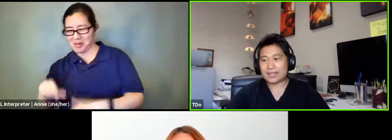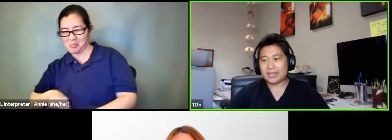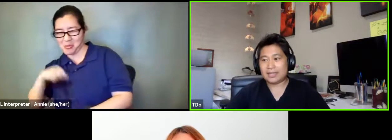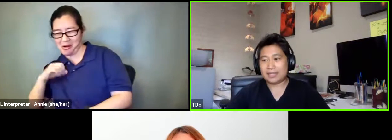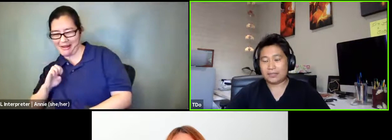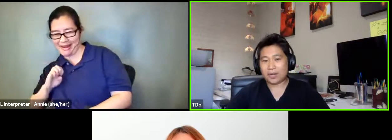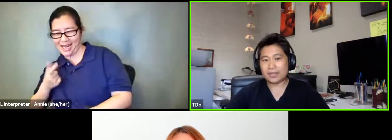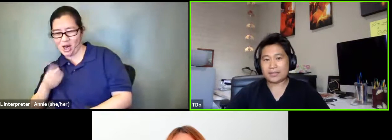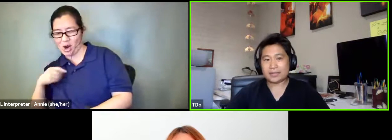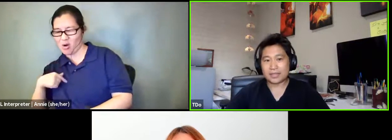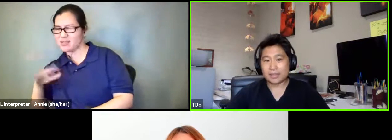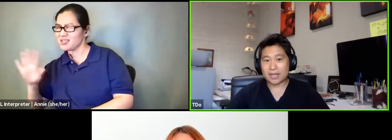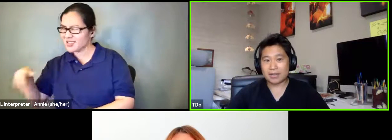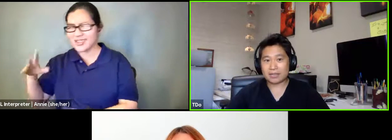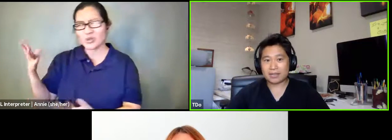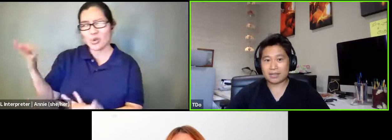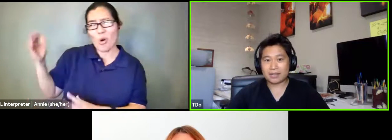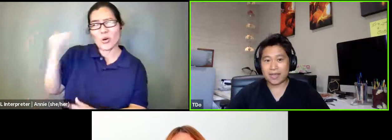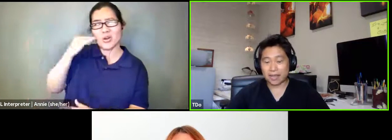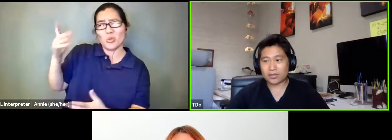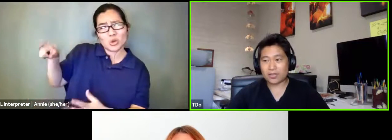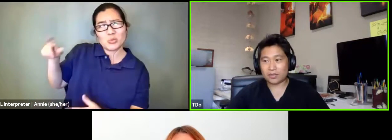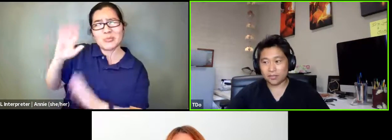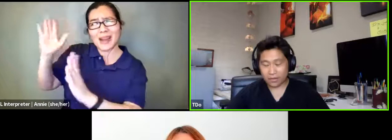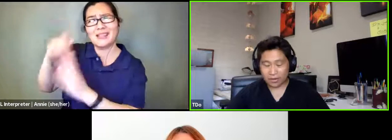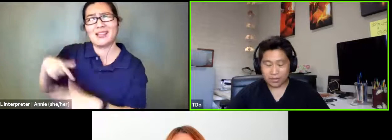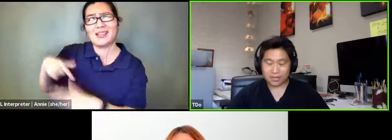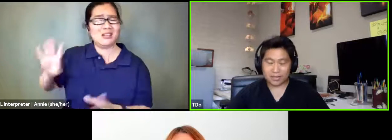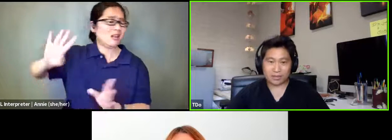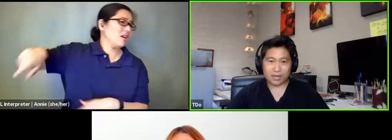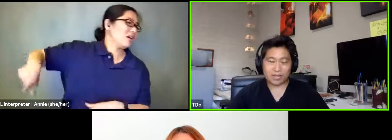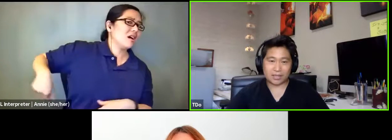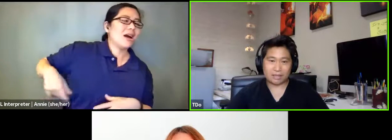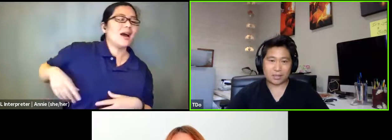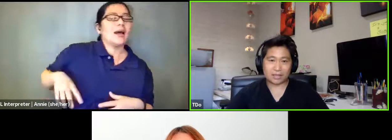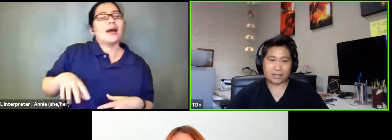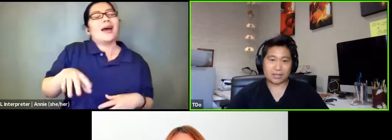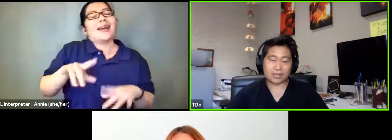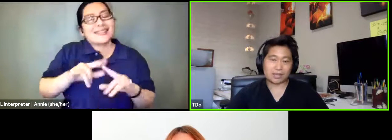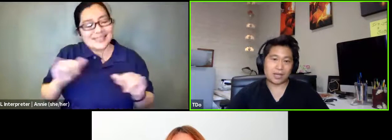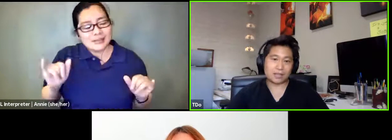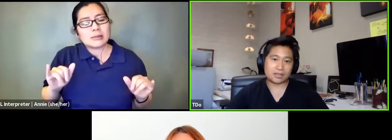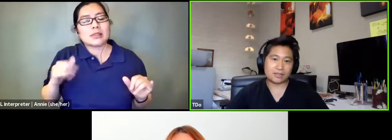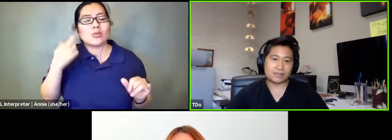I see a need for it sometimes. I also very much see the reality of being exhausted by it too.